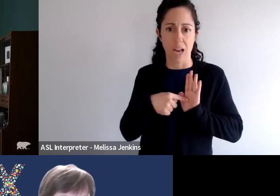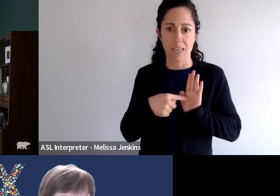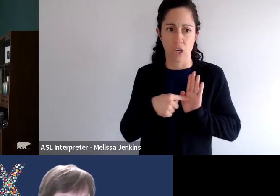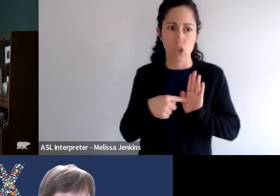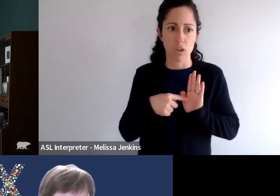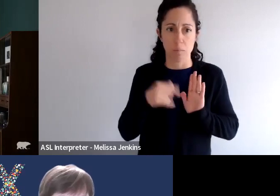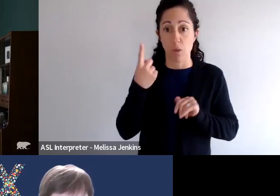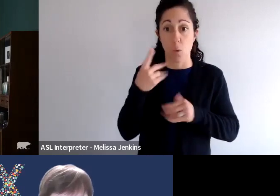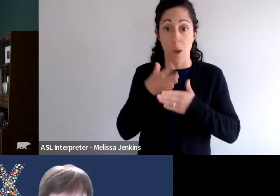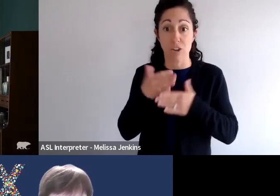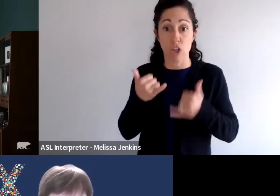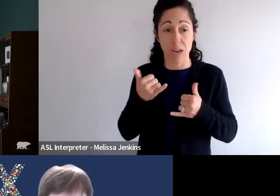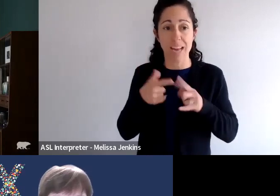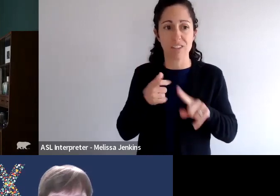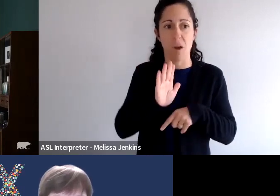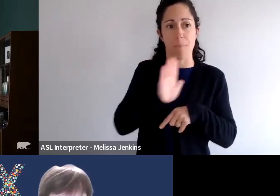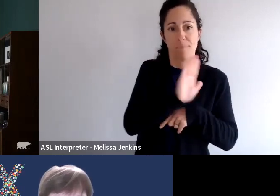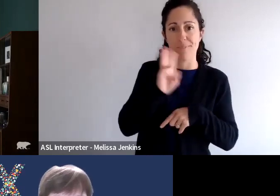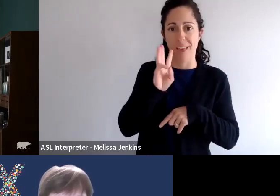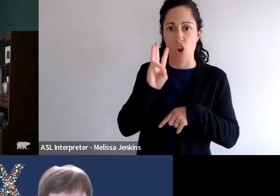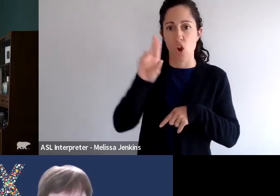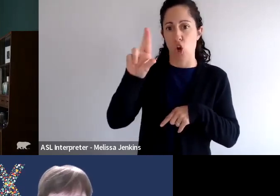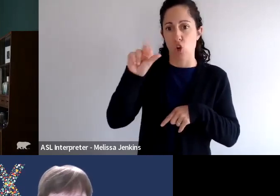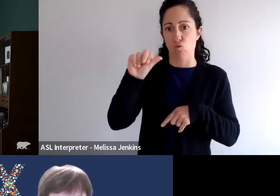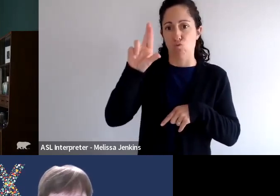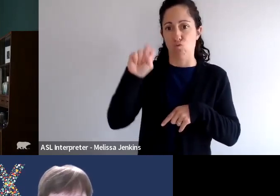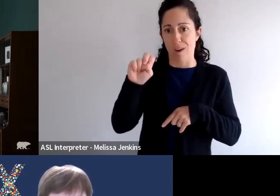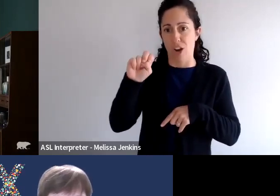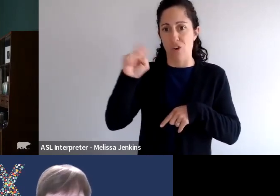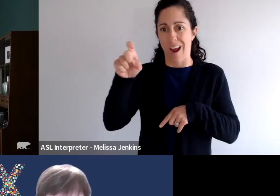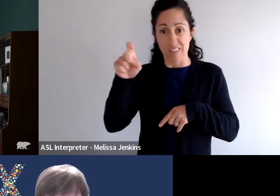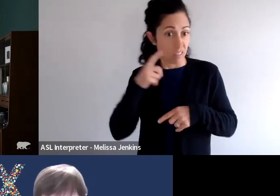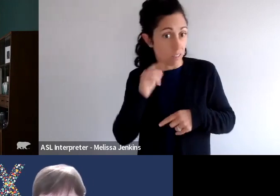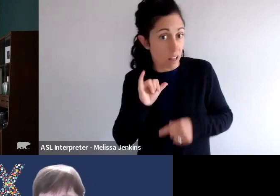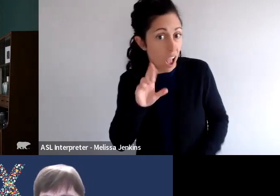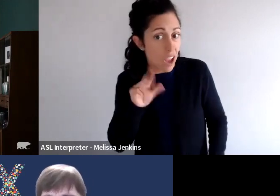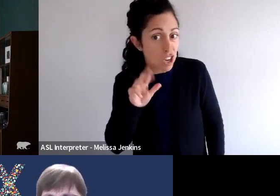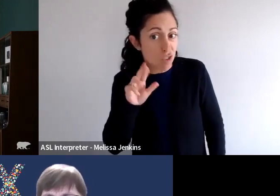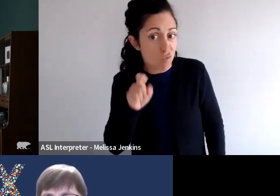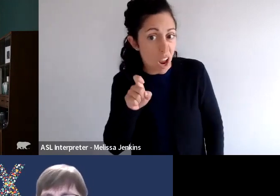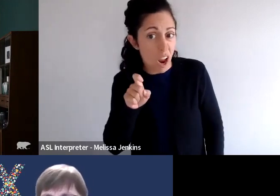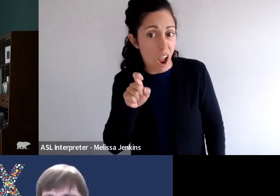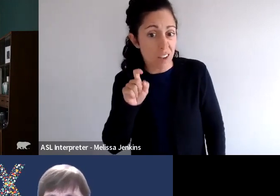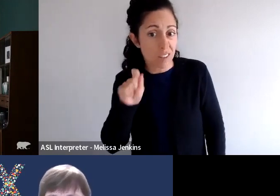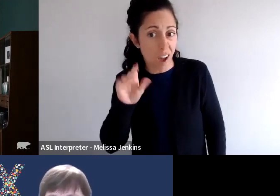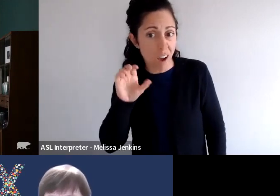Keith: It's a RARE-X link. Okay, so is it like rarex.com slash something or is it okay just...